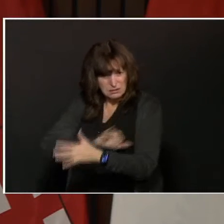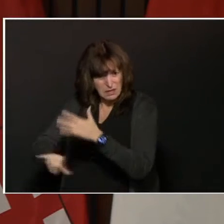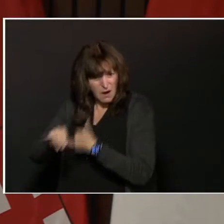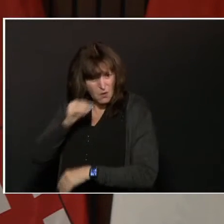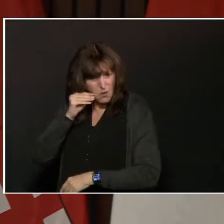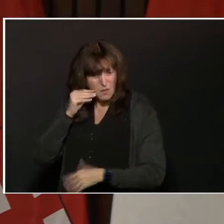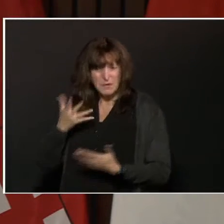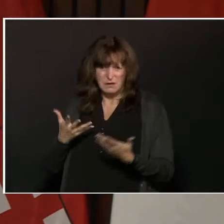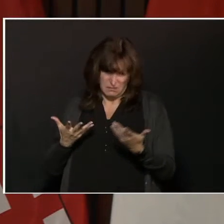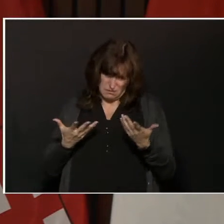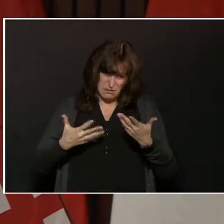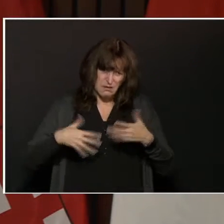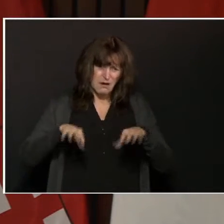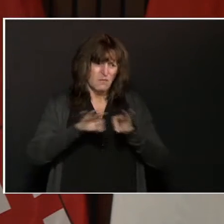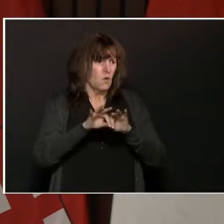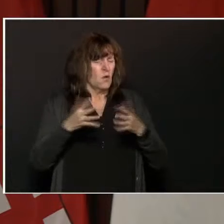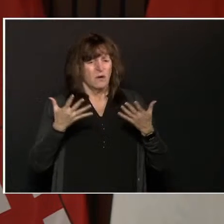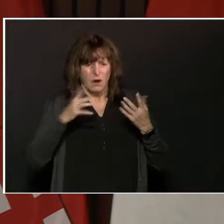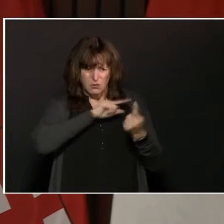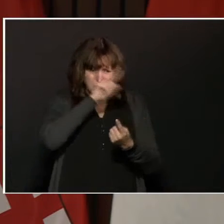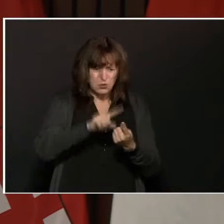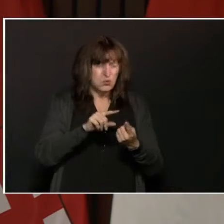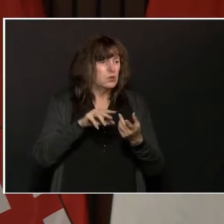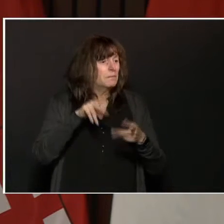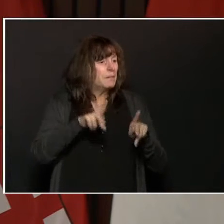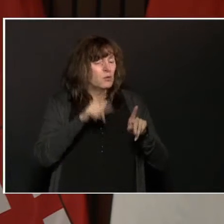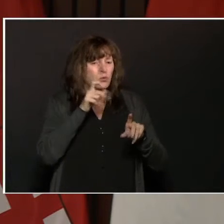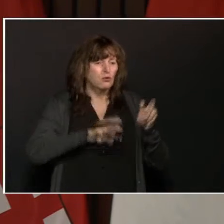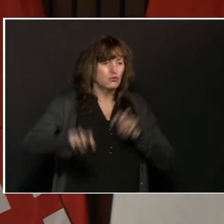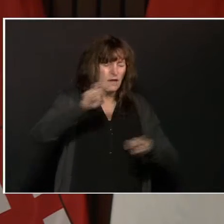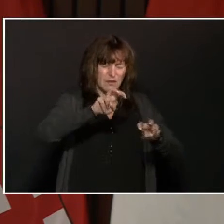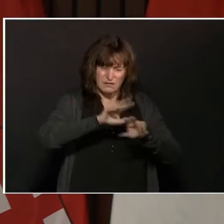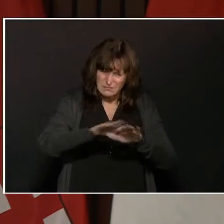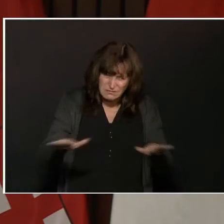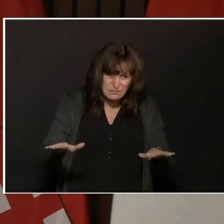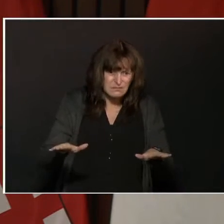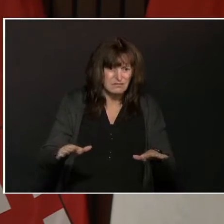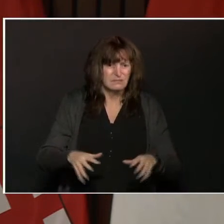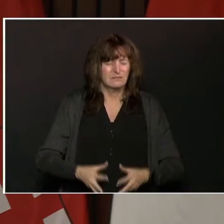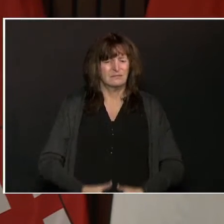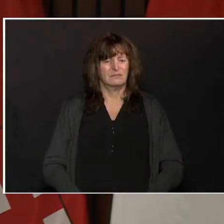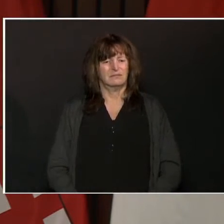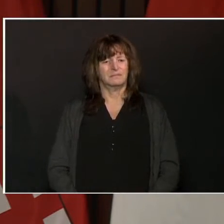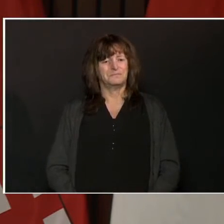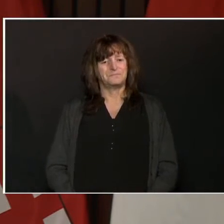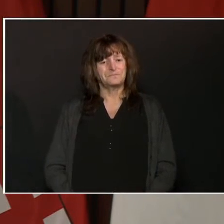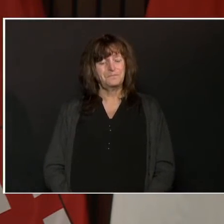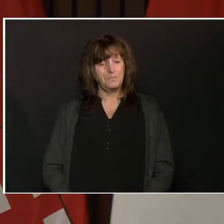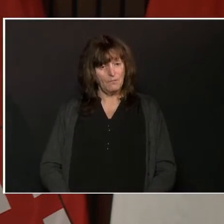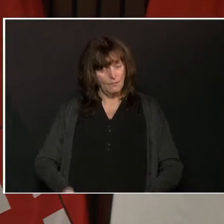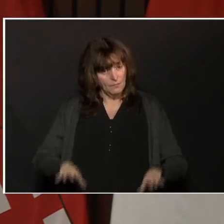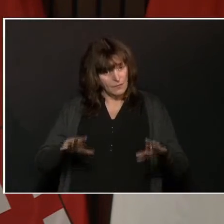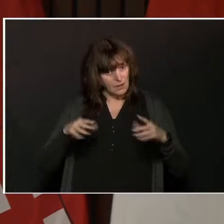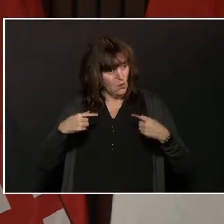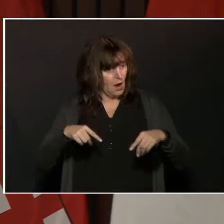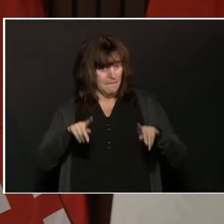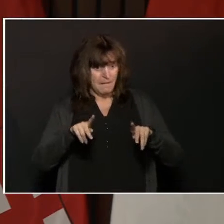BEFORE THAT THE DISEASES IN EQUITABLY BEFORE THAT THE DISEASES IN EQUITABLY SPREAD ACROSS EQUITABLY SPREAD ACROSS THE PROVINCE EQUITABLY SPREAD ACROSS THE PROBLEM THAT EQUITABLY SPREAD ACROSS THE PROBLEM THAT IT HITS